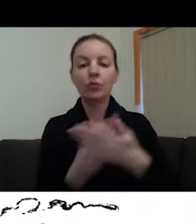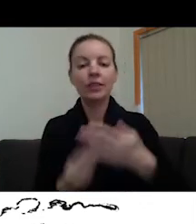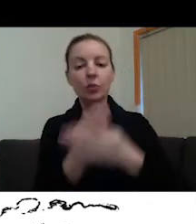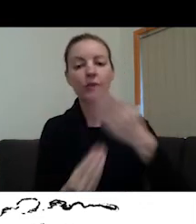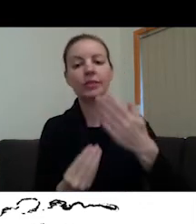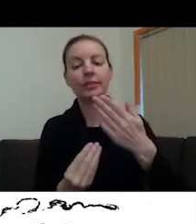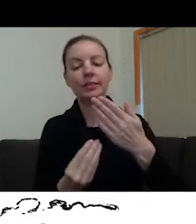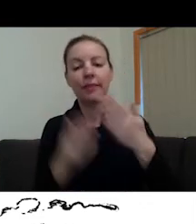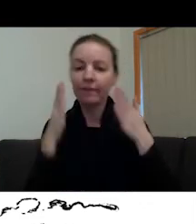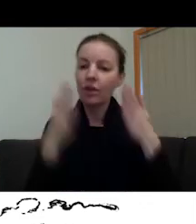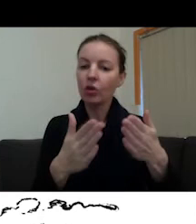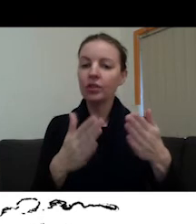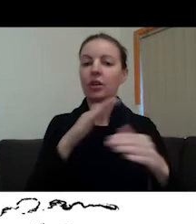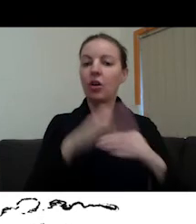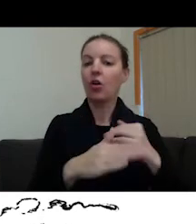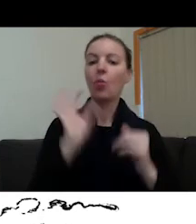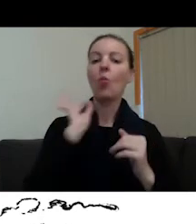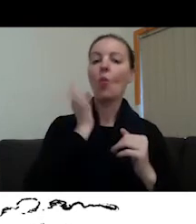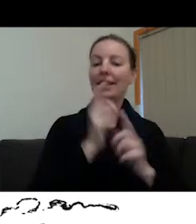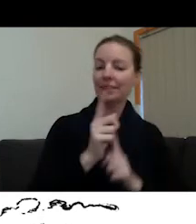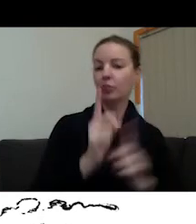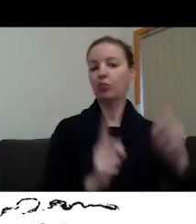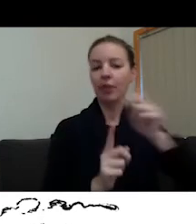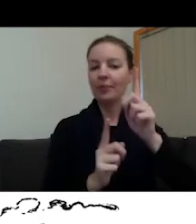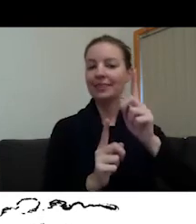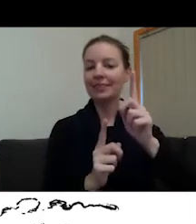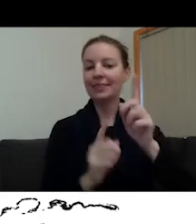say culture in institutions and organisations that's work that's